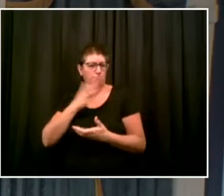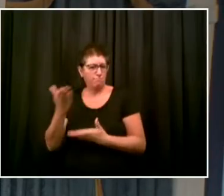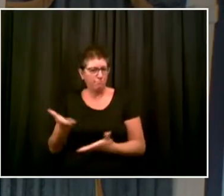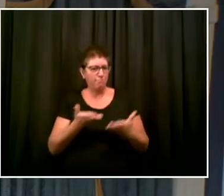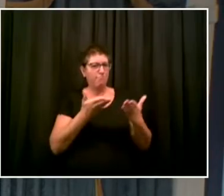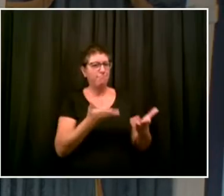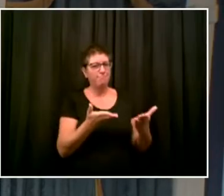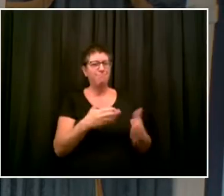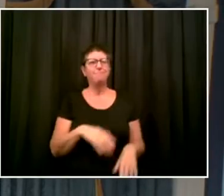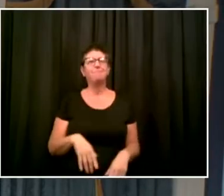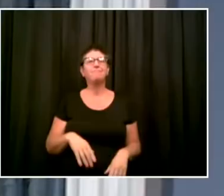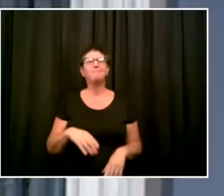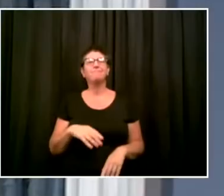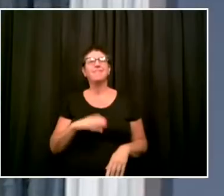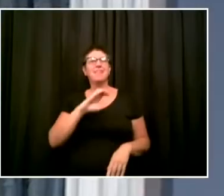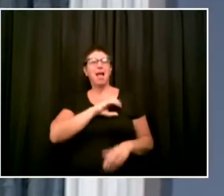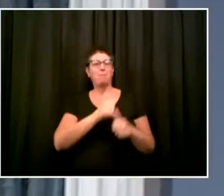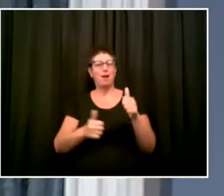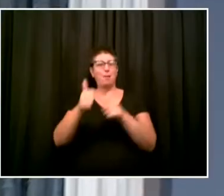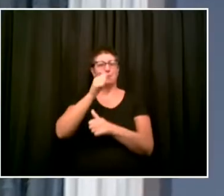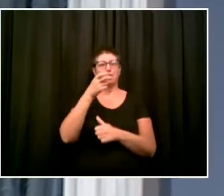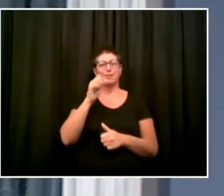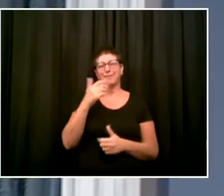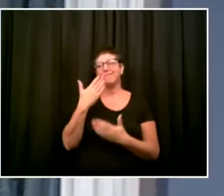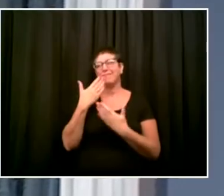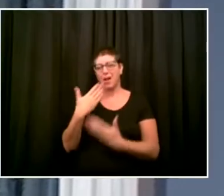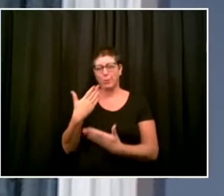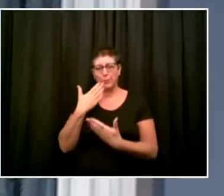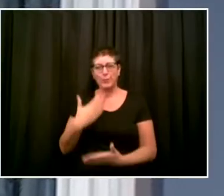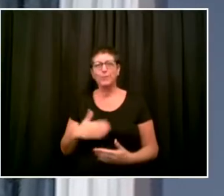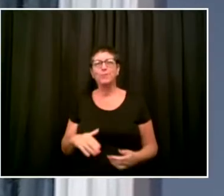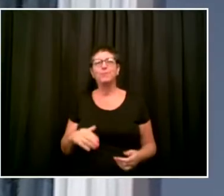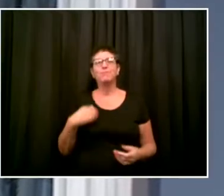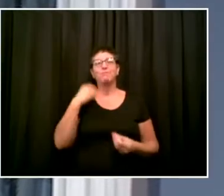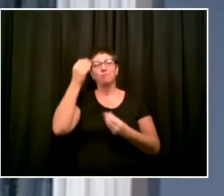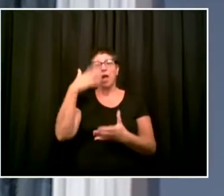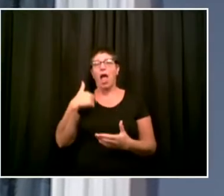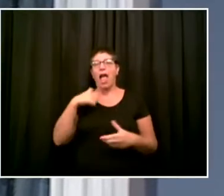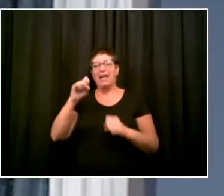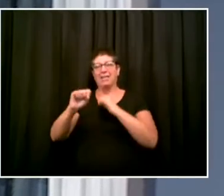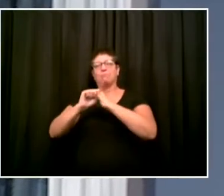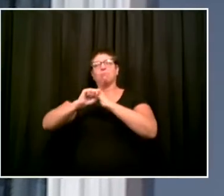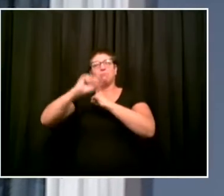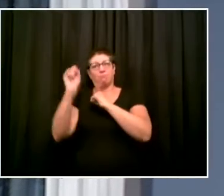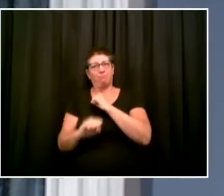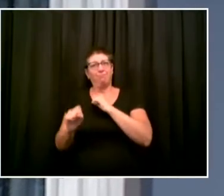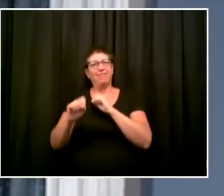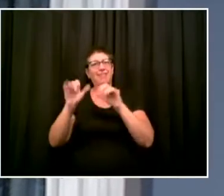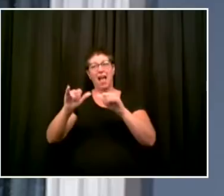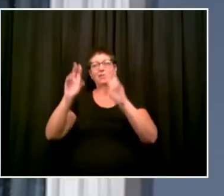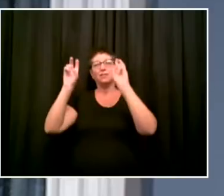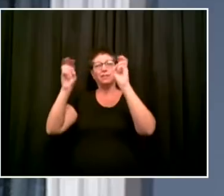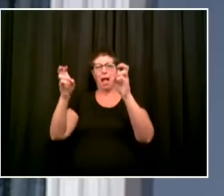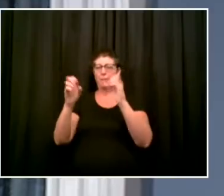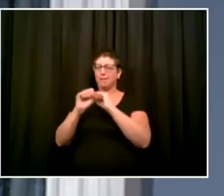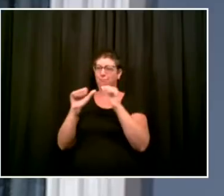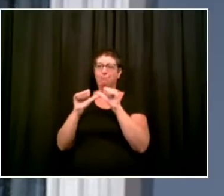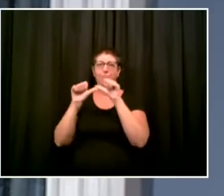TO HELP TM HEGET THAT. COMMISSIONER? THE PRESS CONFERENCE ISN'T